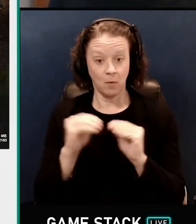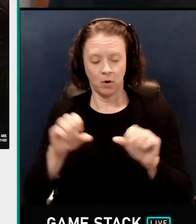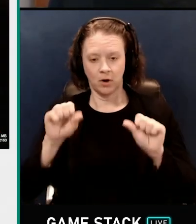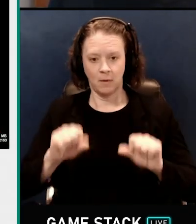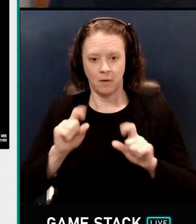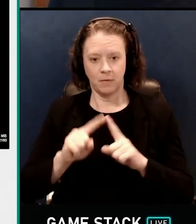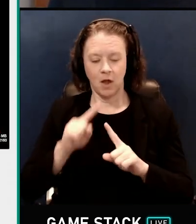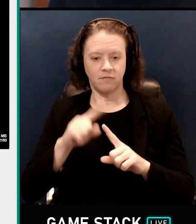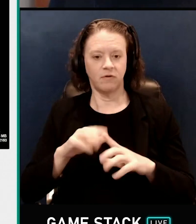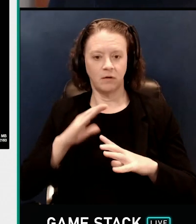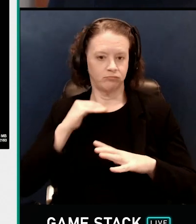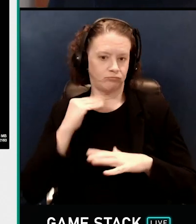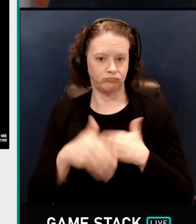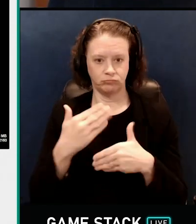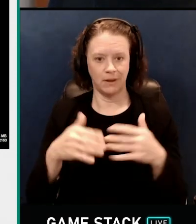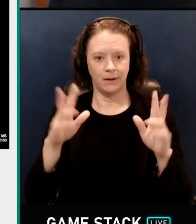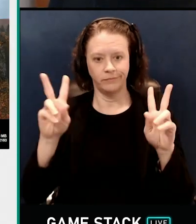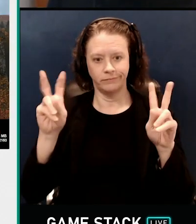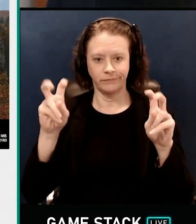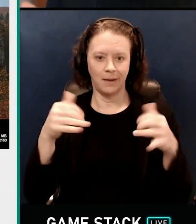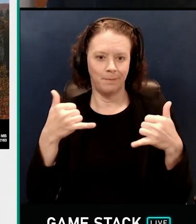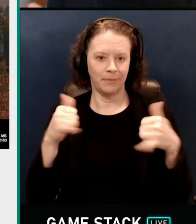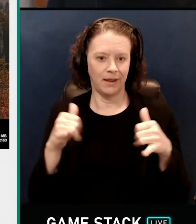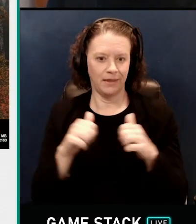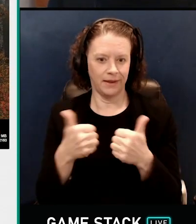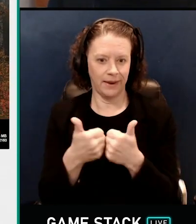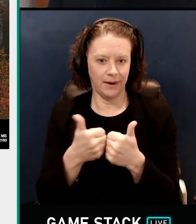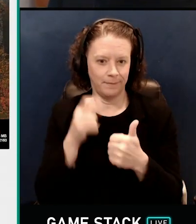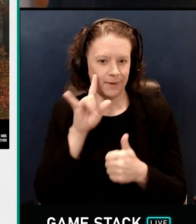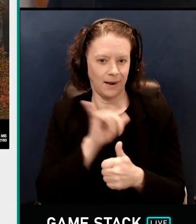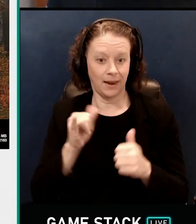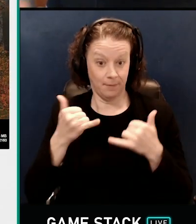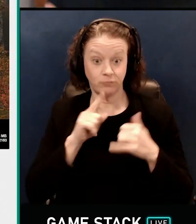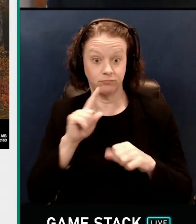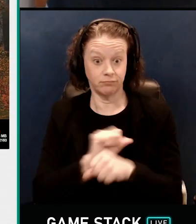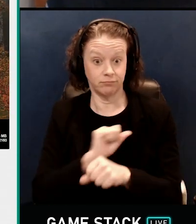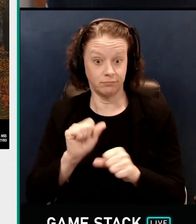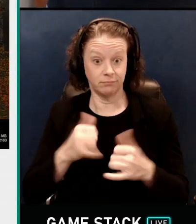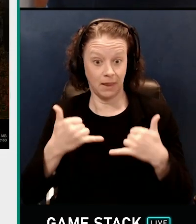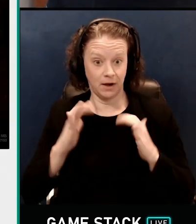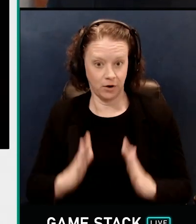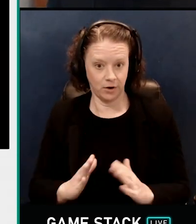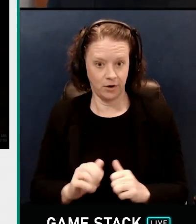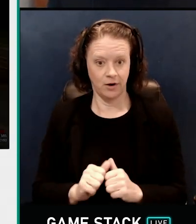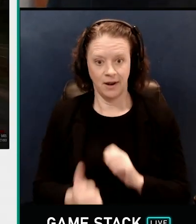the real flow that the player would go through here for example, where in the past we might have had to have